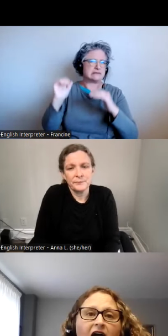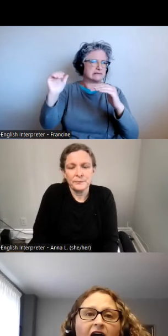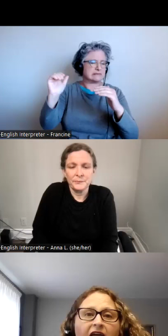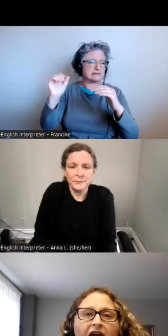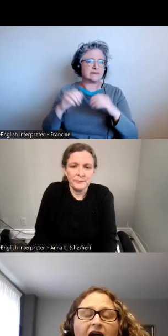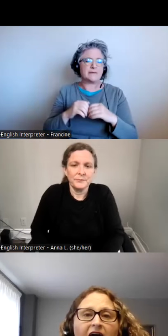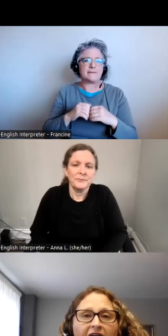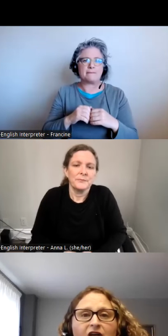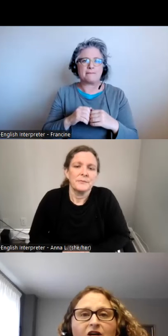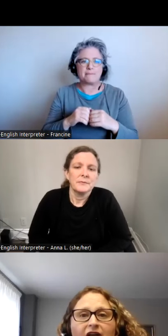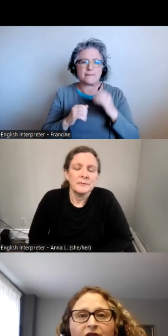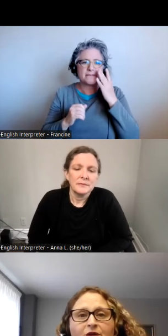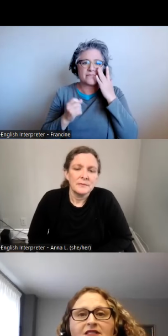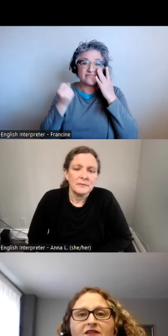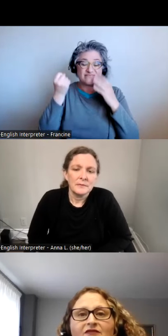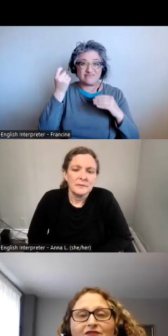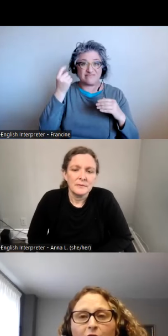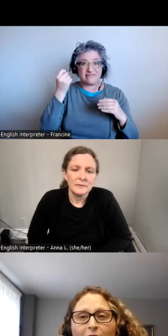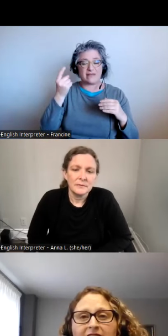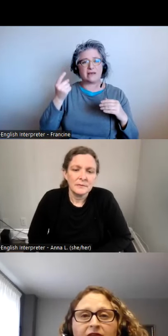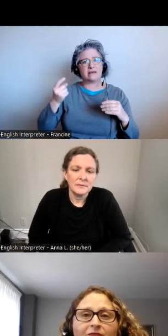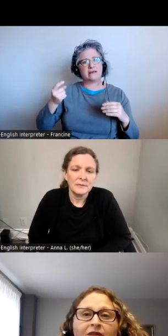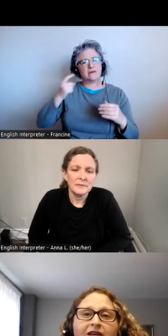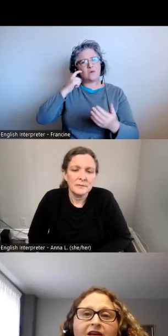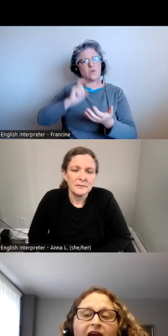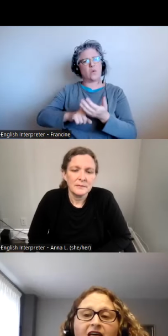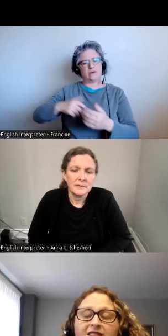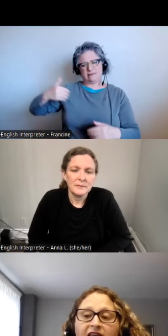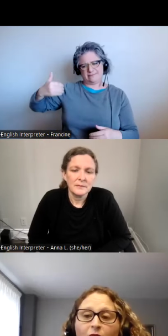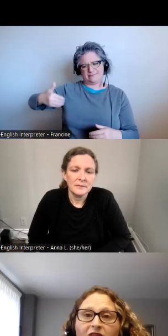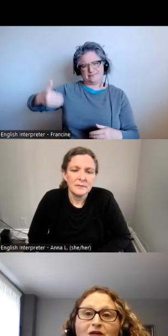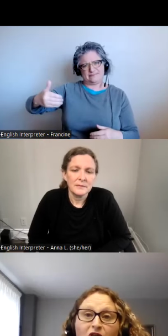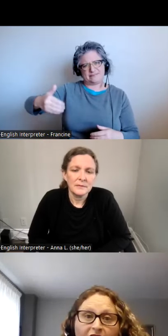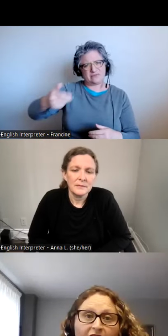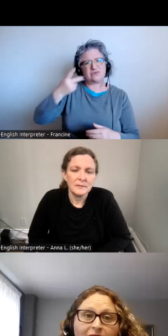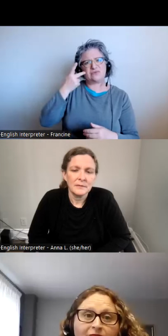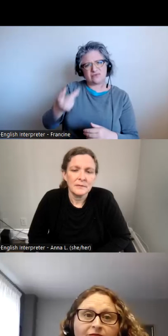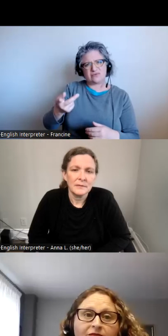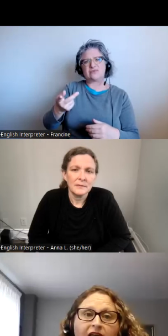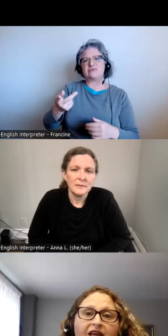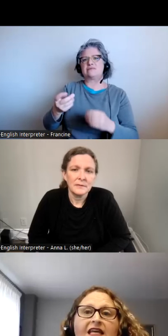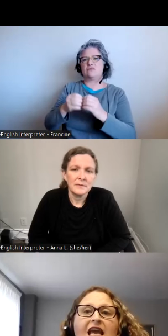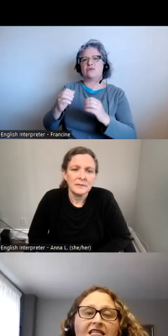. Although even in this age group, it is